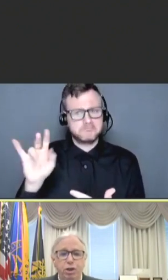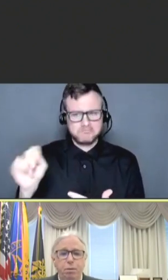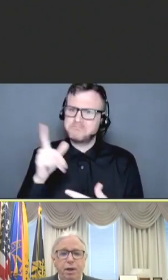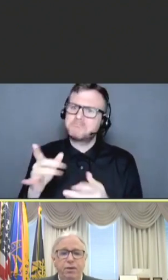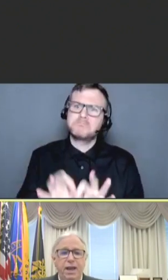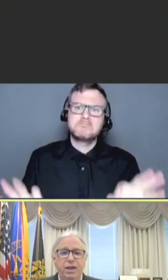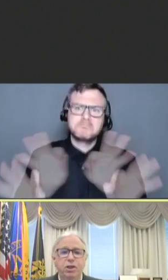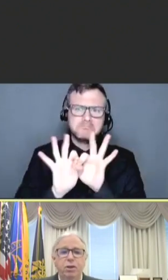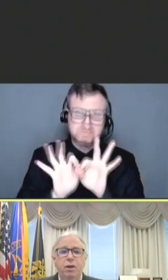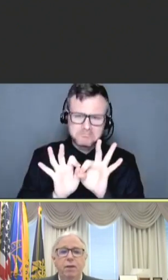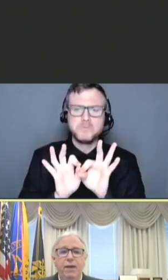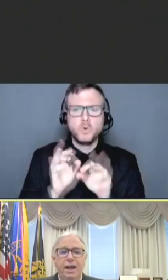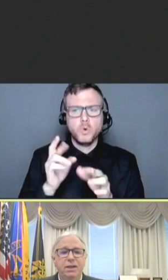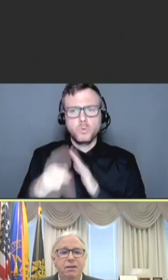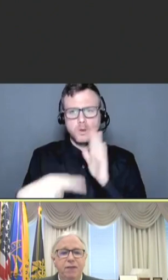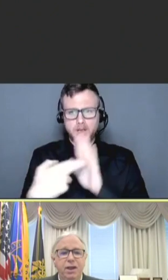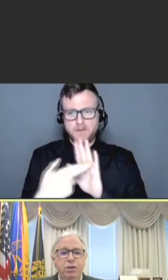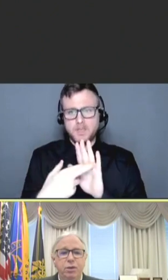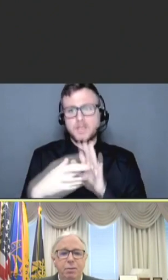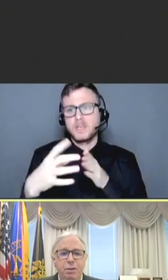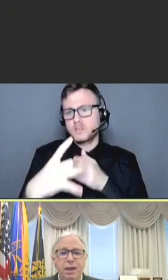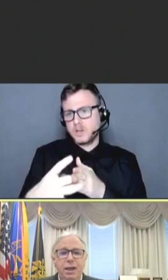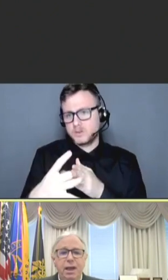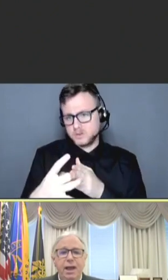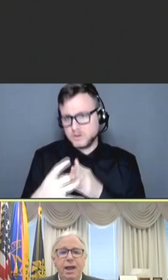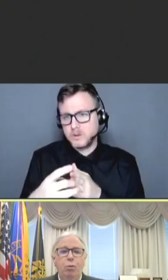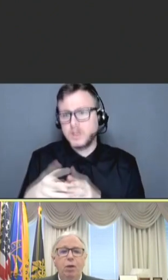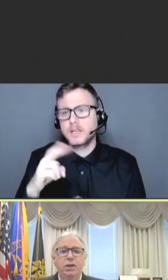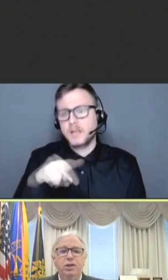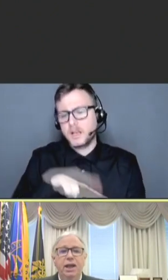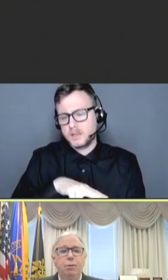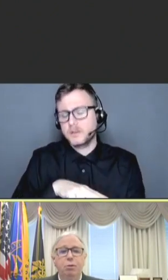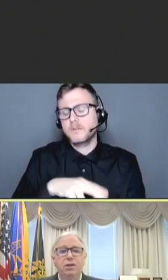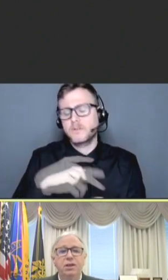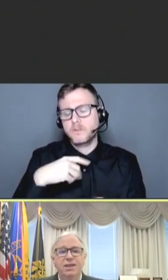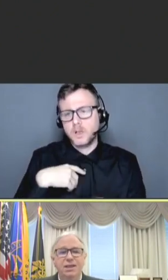leadership of the National Vaccine Advisory Committee, and I wanted to take a moment to